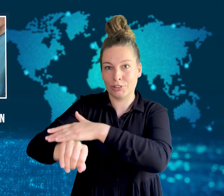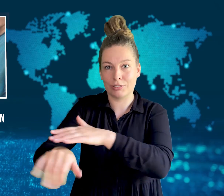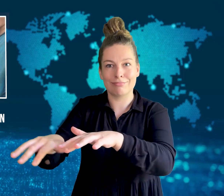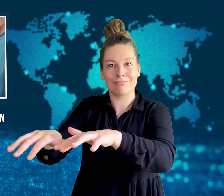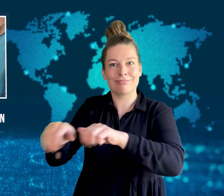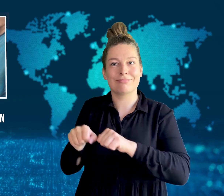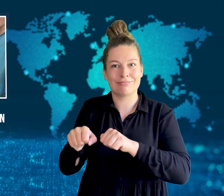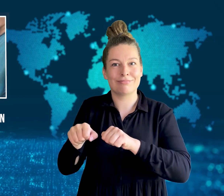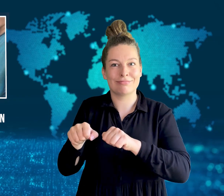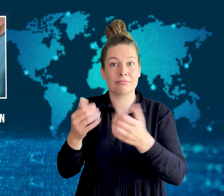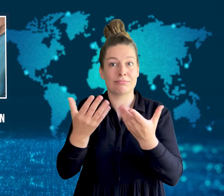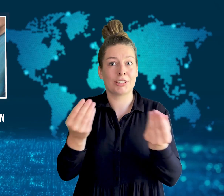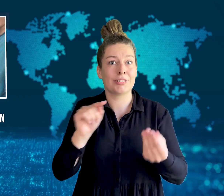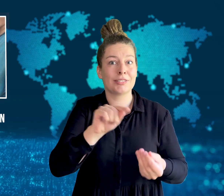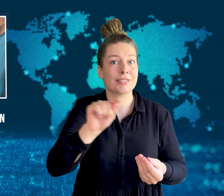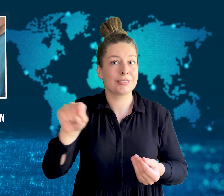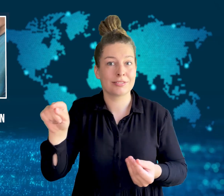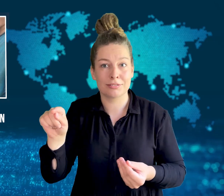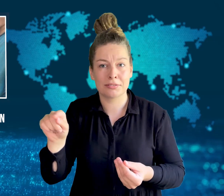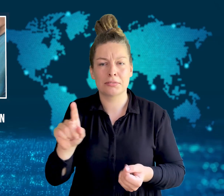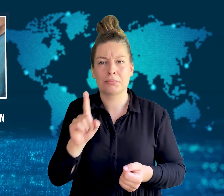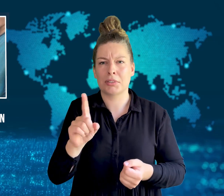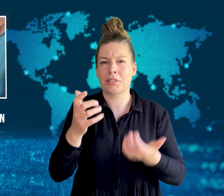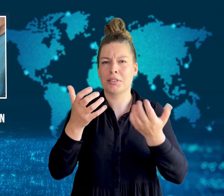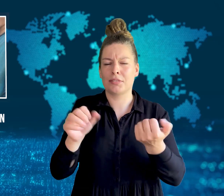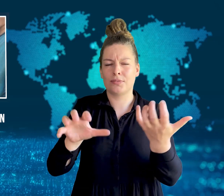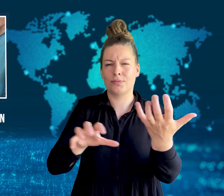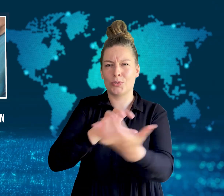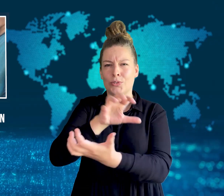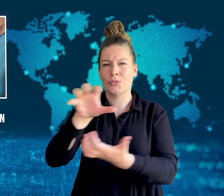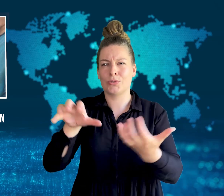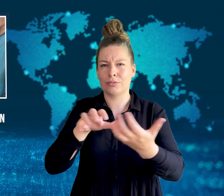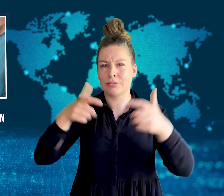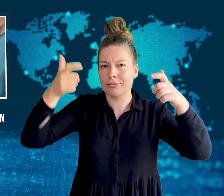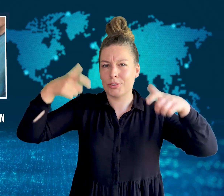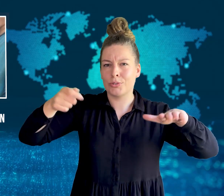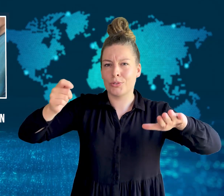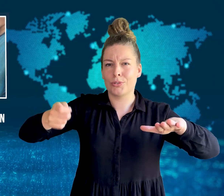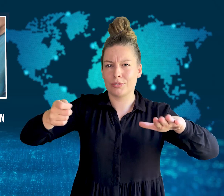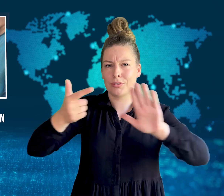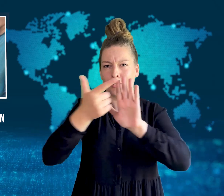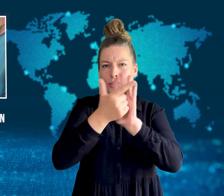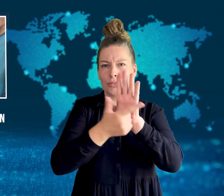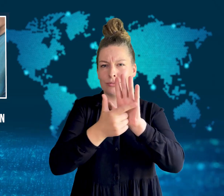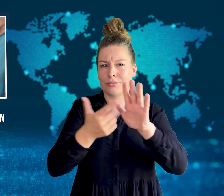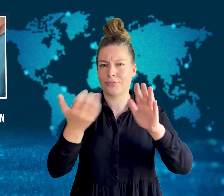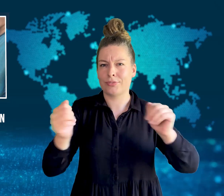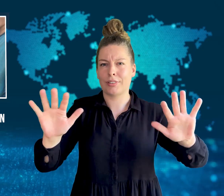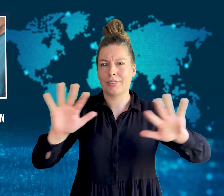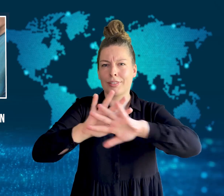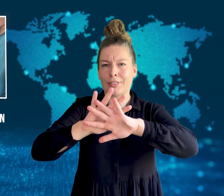couples adopt children and some registered births to both people